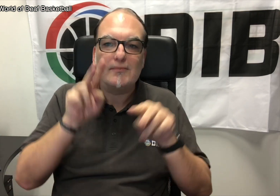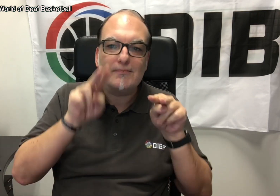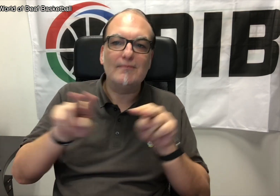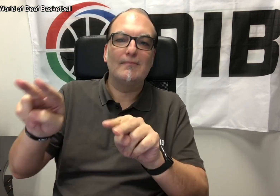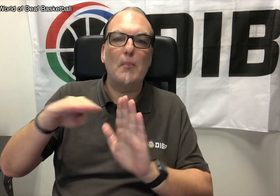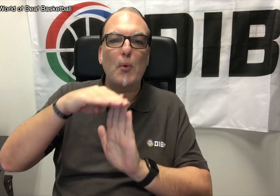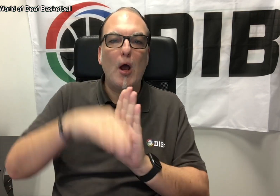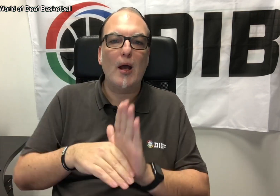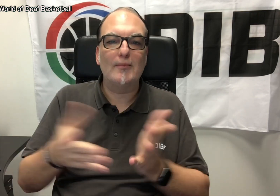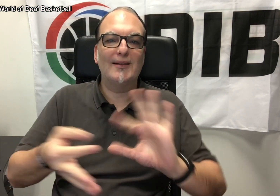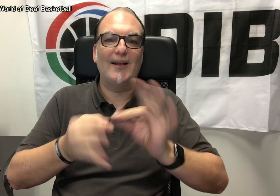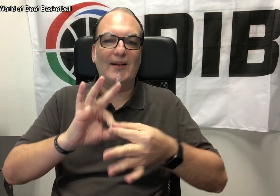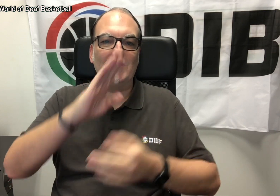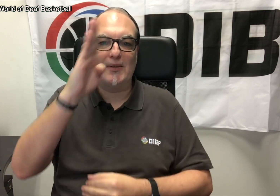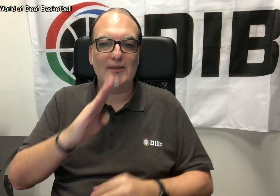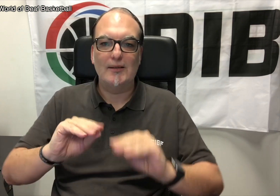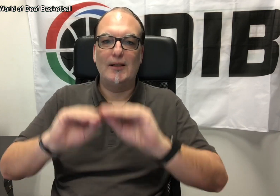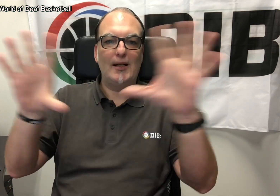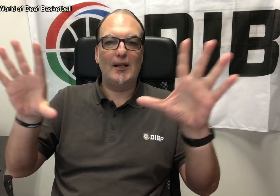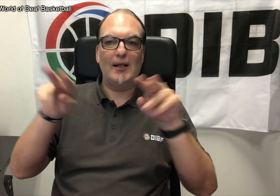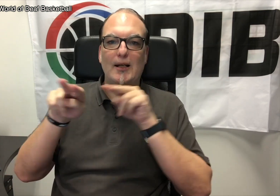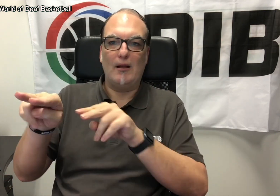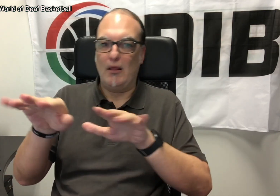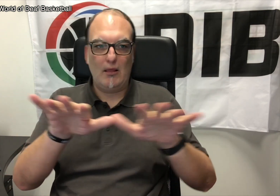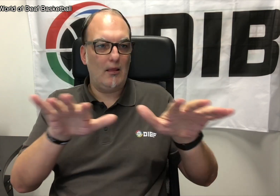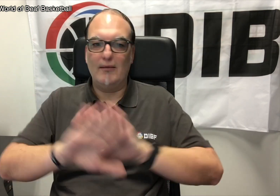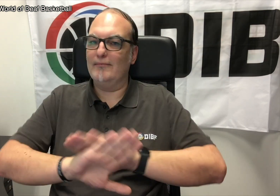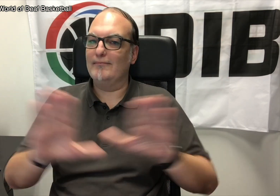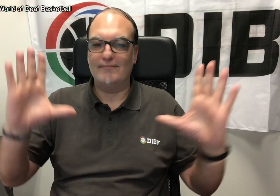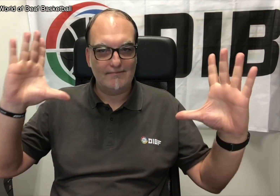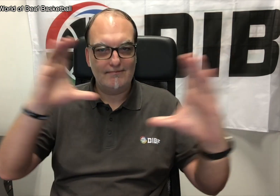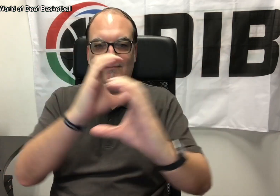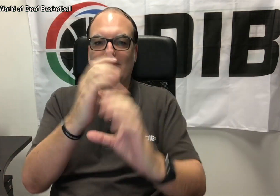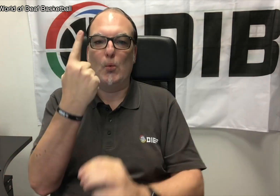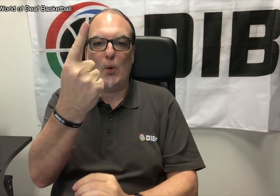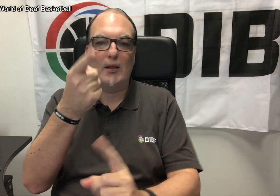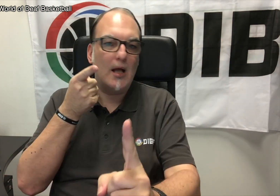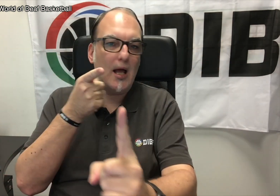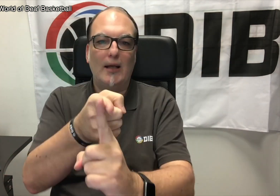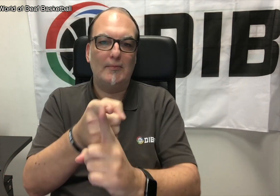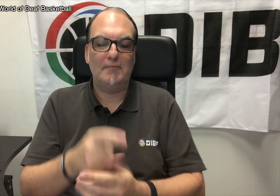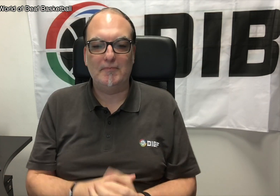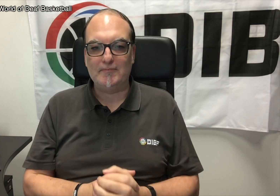and look forward to the program for Deaflympics in Brazil with clarity without any uncertainty and with single ambition.